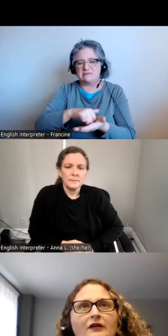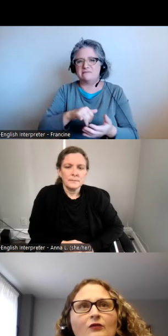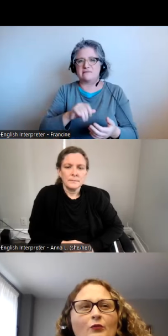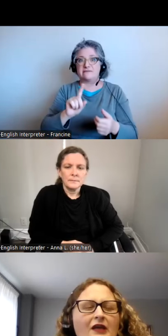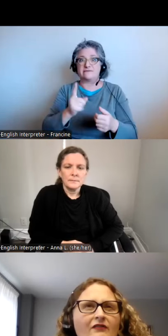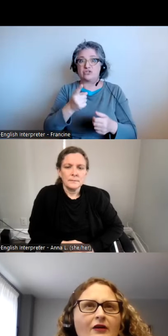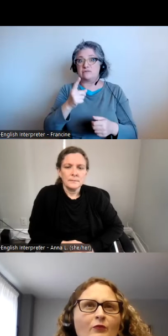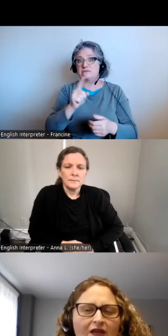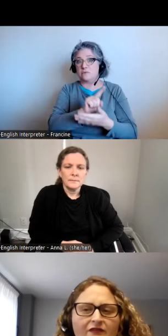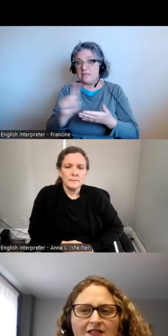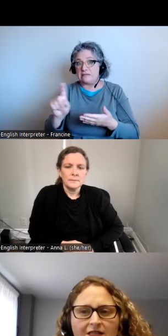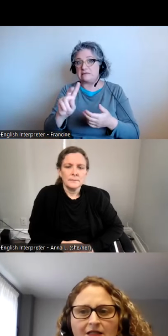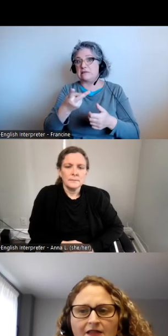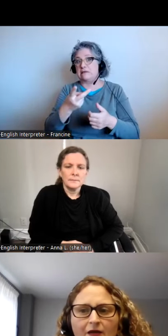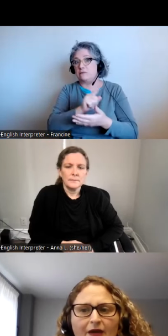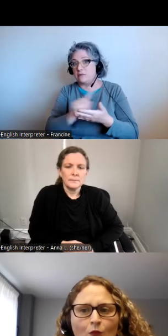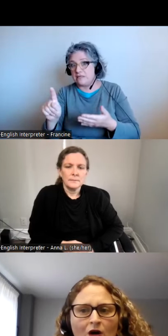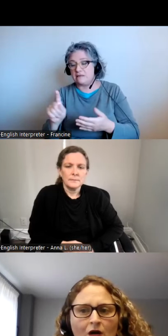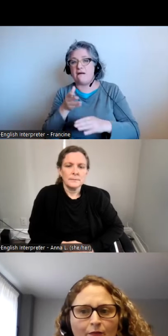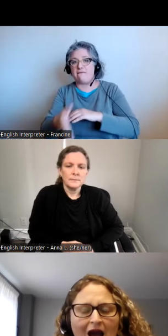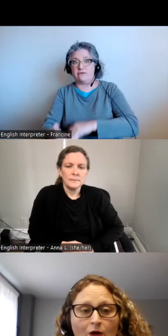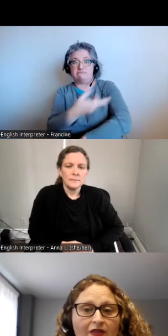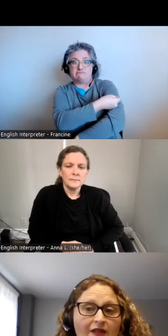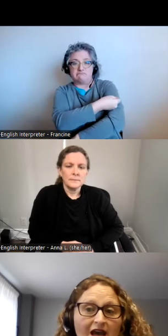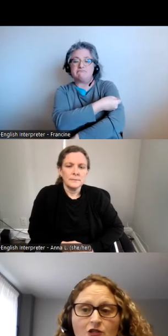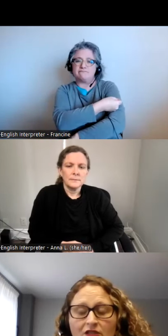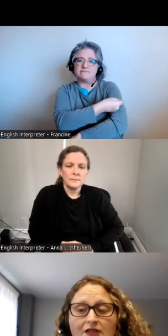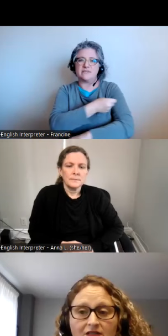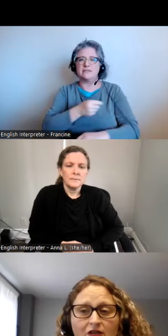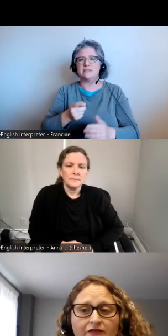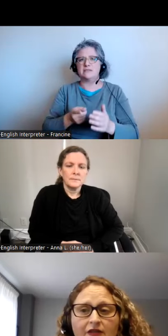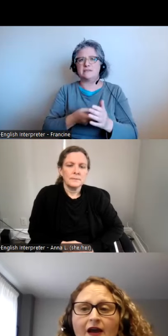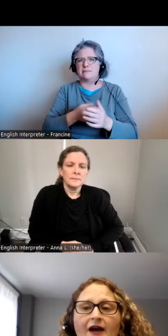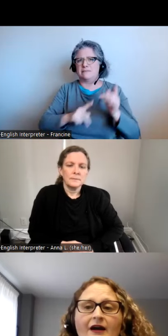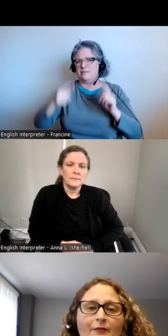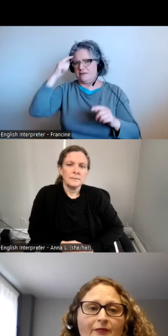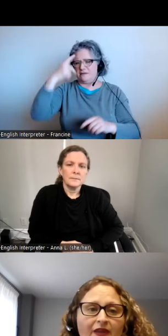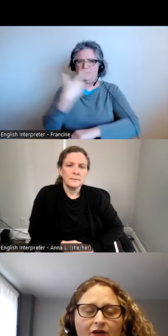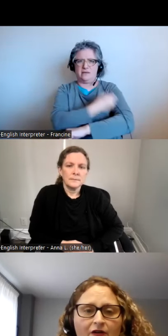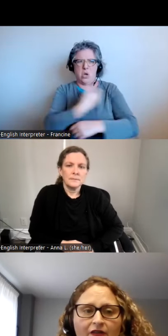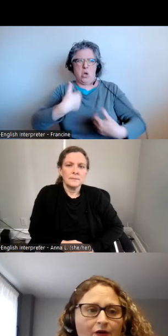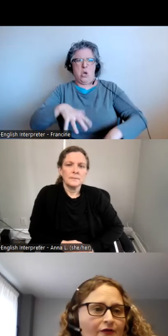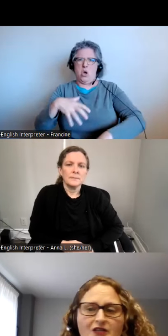say, 10 years down the road or five years down the road or anything like that. So we give vaccines a little bit